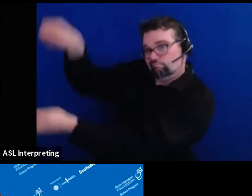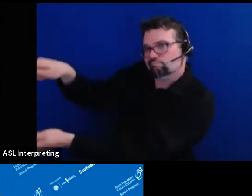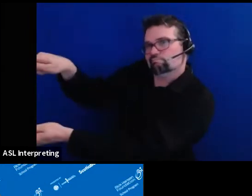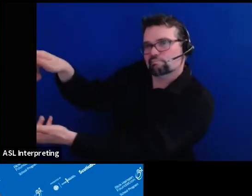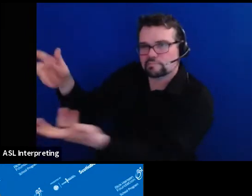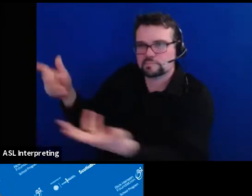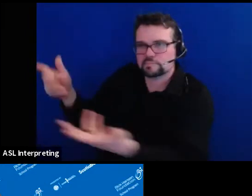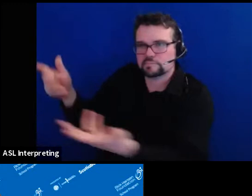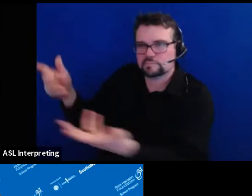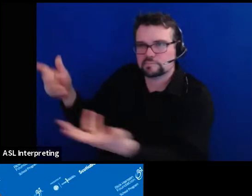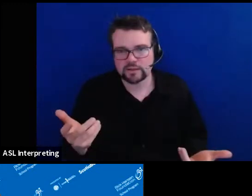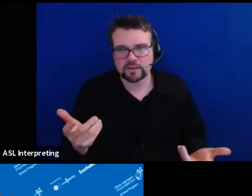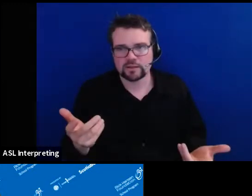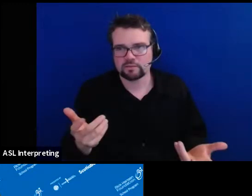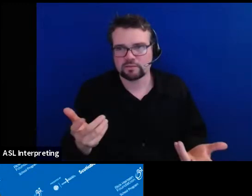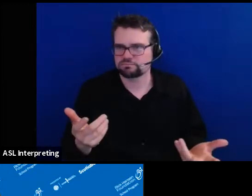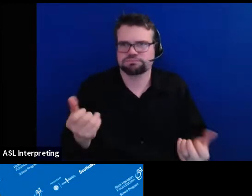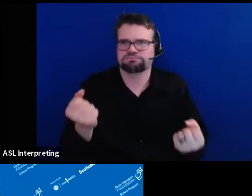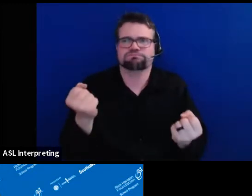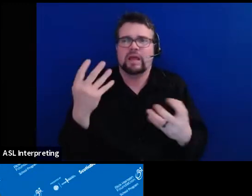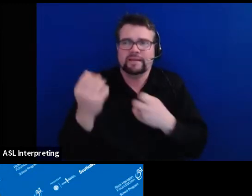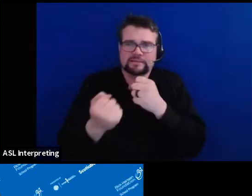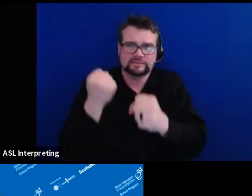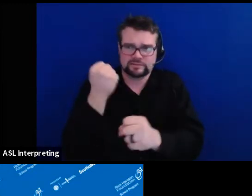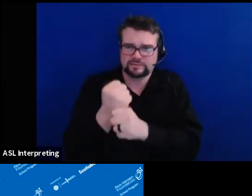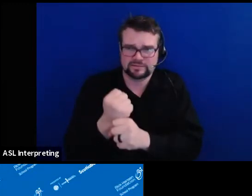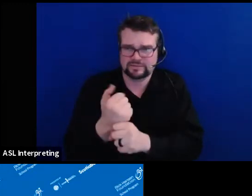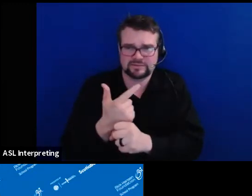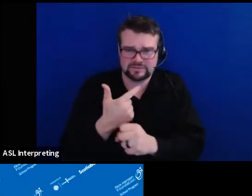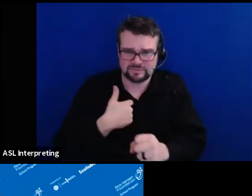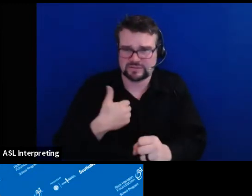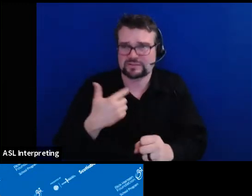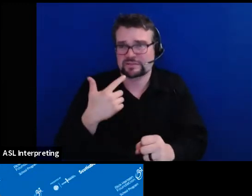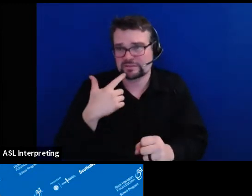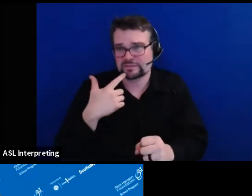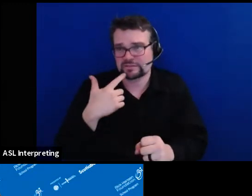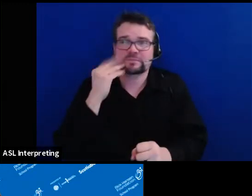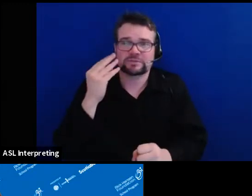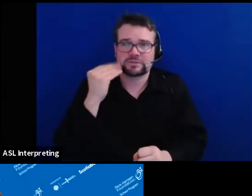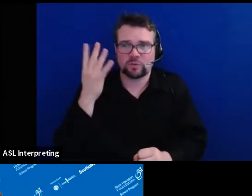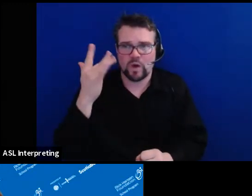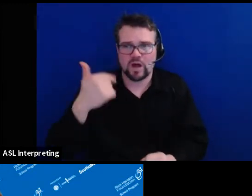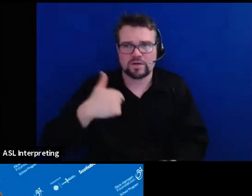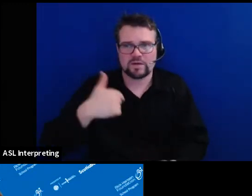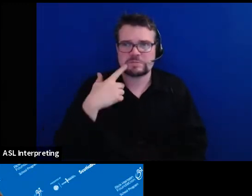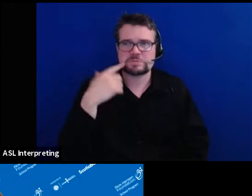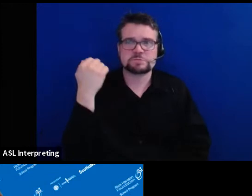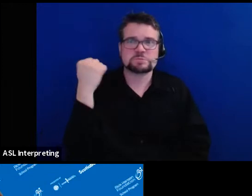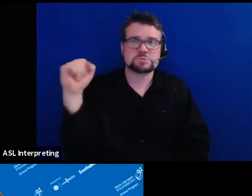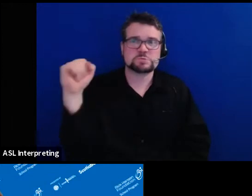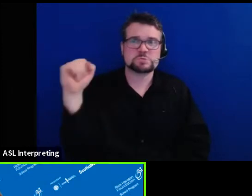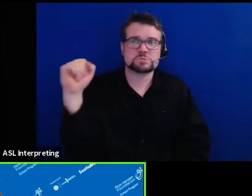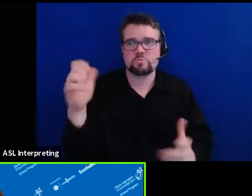ANYWAYS, I DID THAT FOR VERY, VERY MANY, MANY YEARS BECAUSE I REFUSED TO BE A SOCCER MOM AND HAVE A VAN.